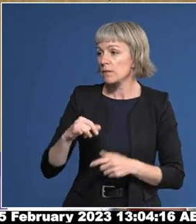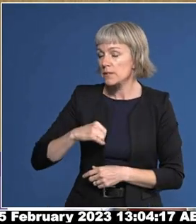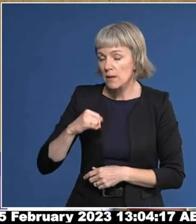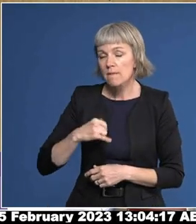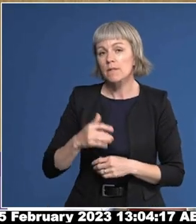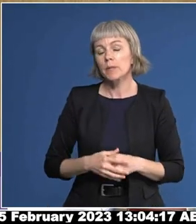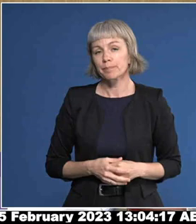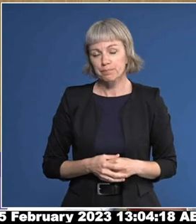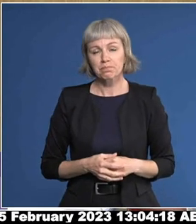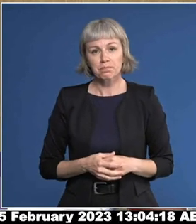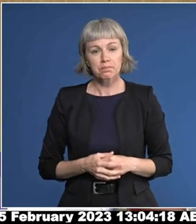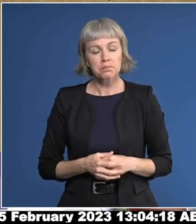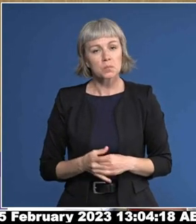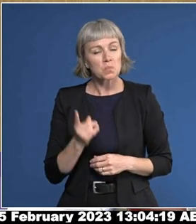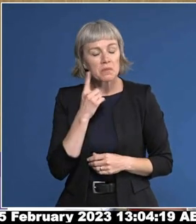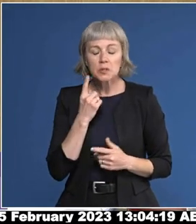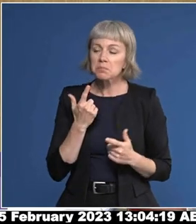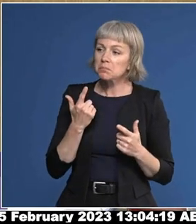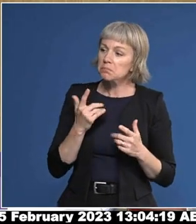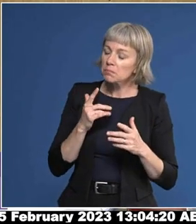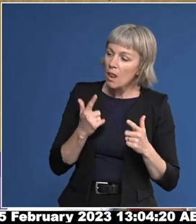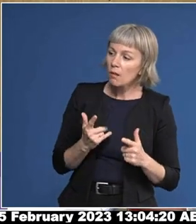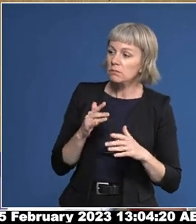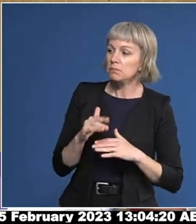boards, in leadership roles and as employees of your organisation.